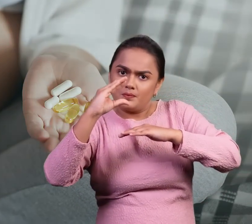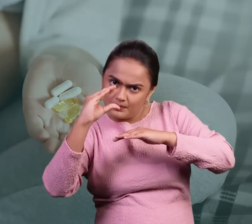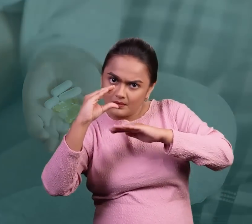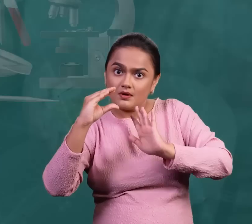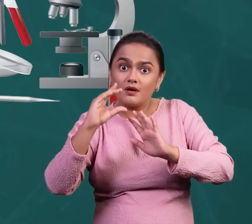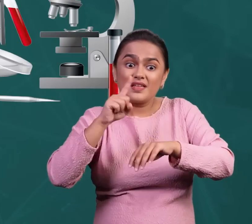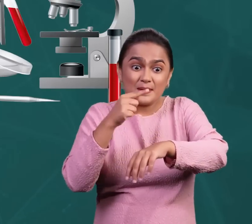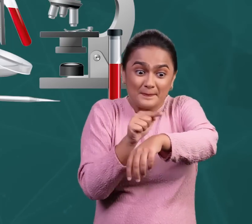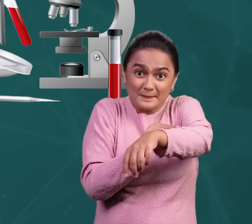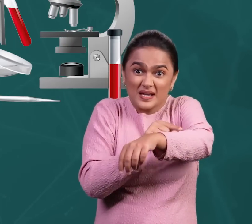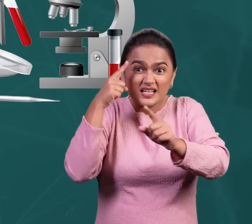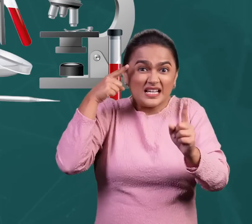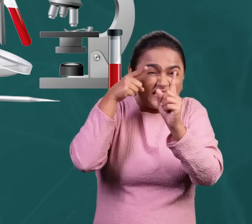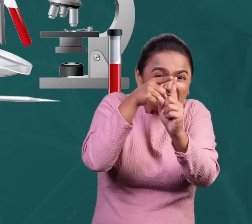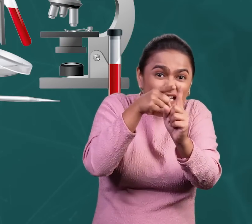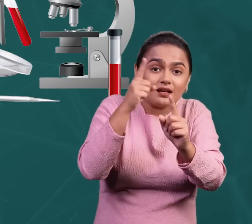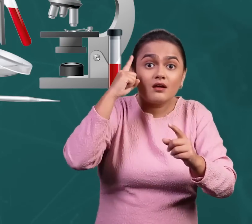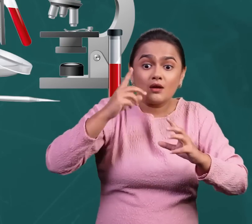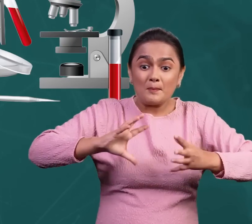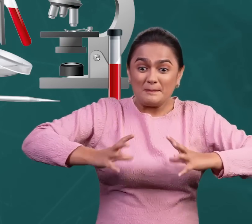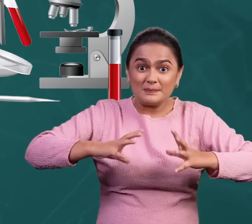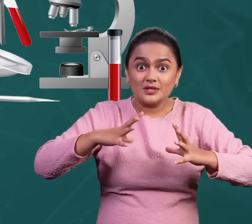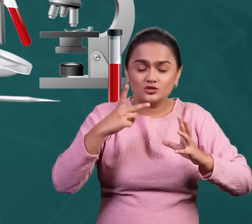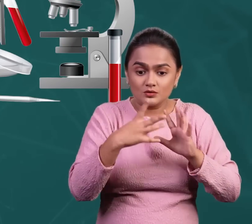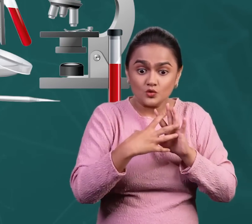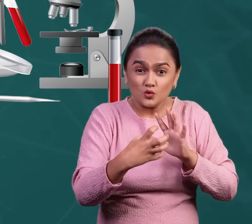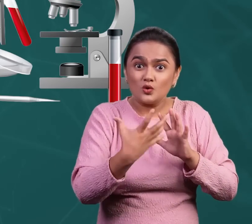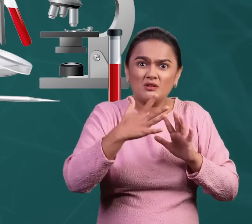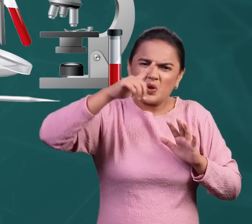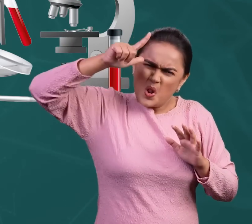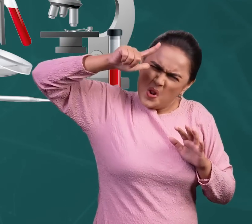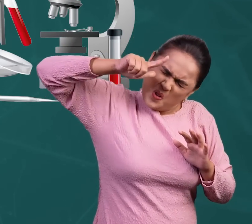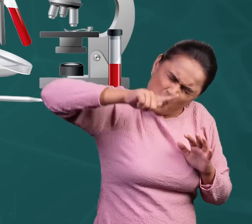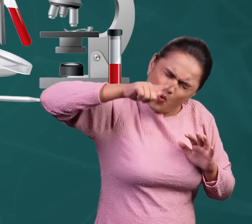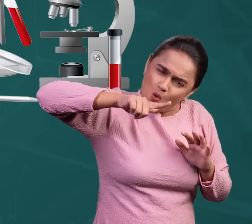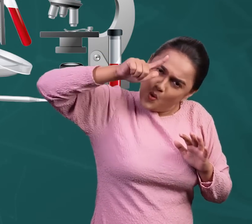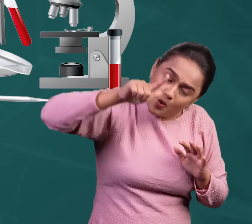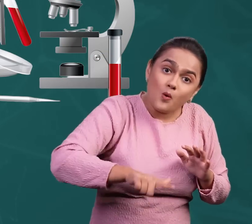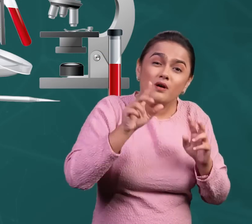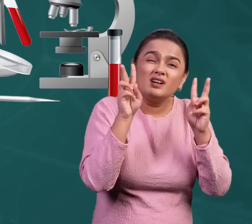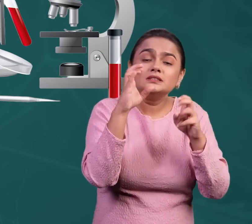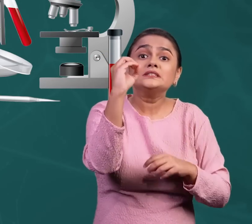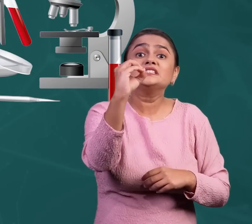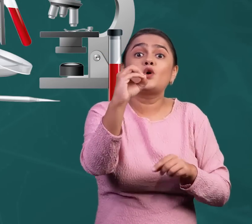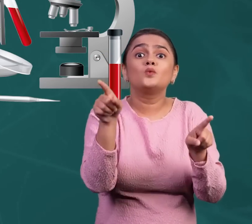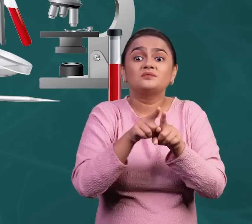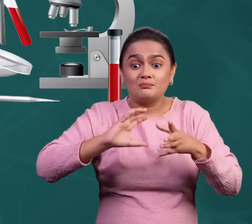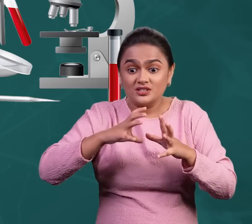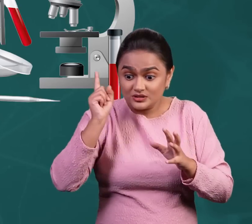The viral load in her blood can drop to 'Target not detected' by the machine. This is considered nearly zero.